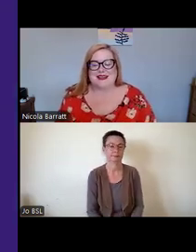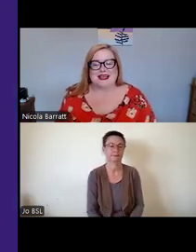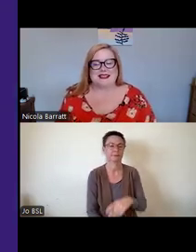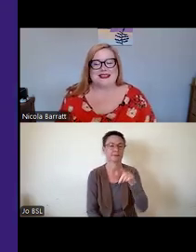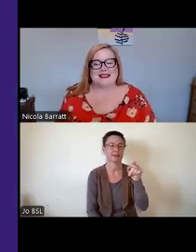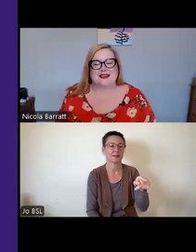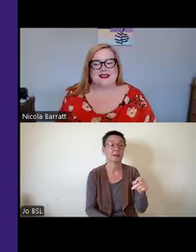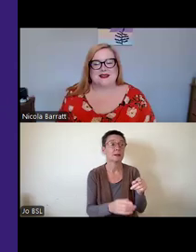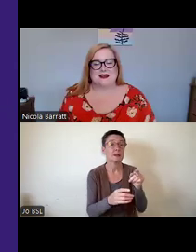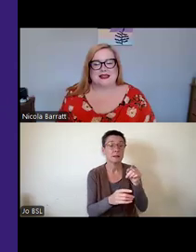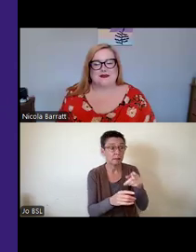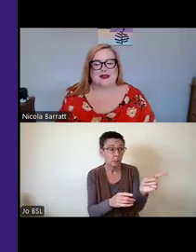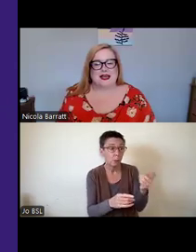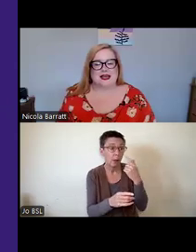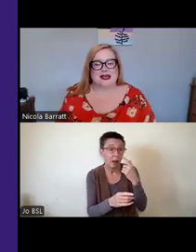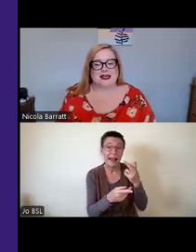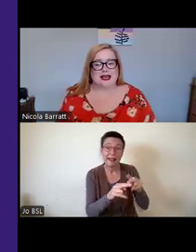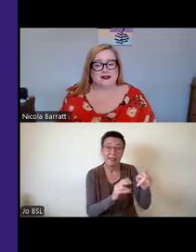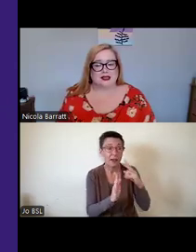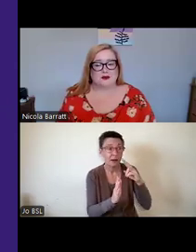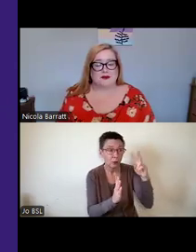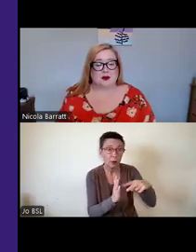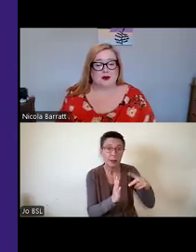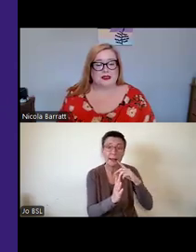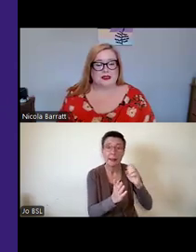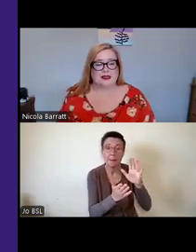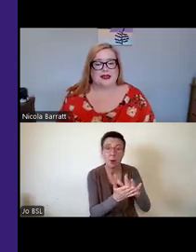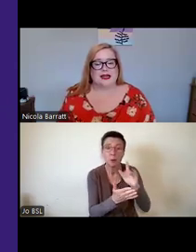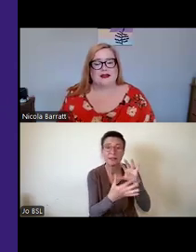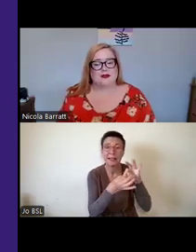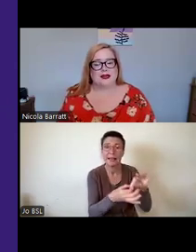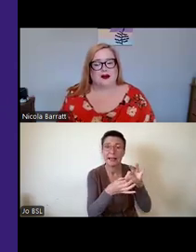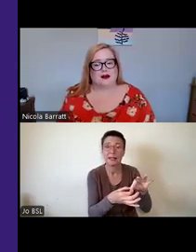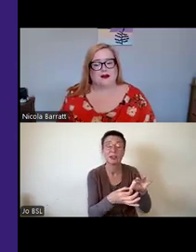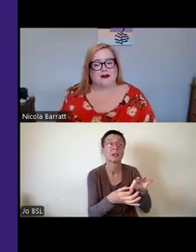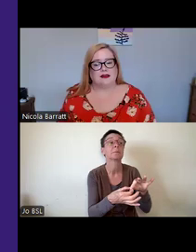It sees how they're doing, if they're engaging with the post. If they are,